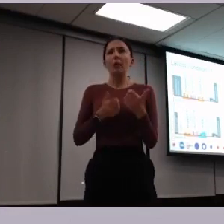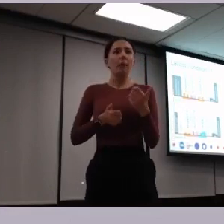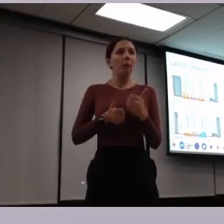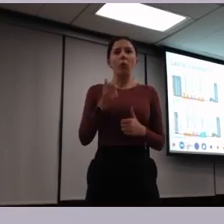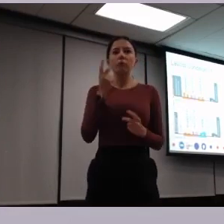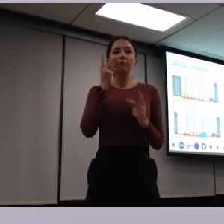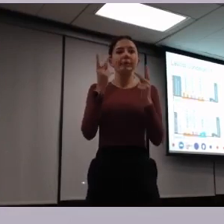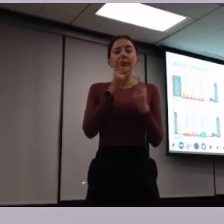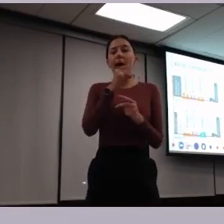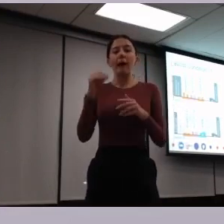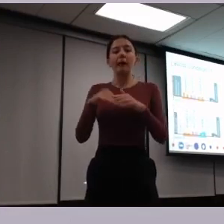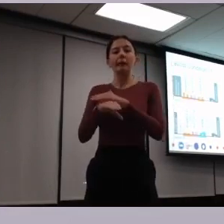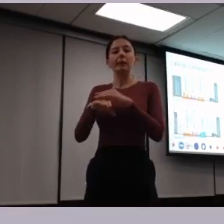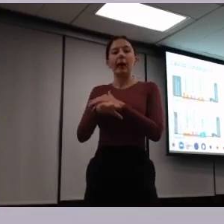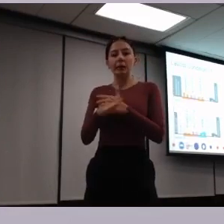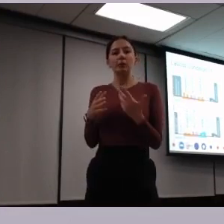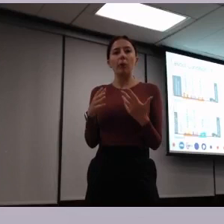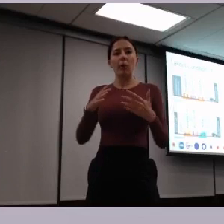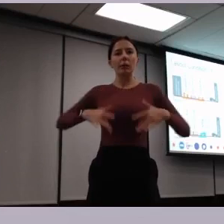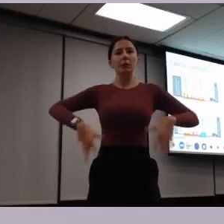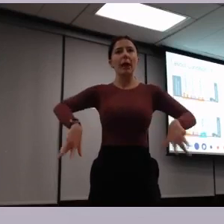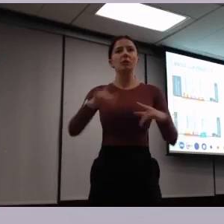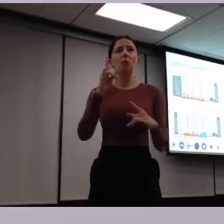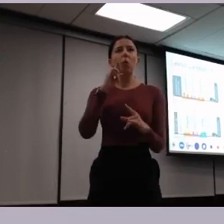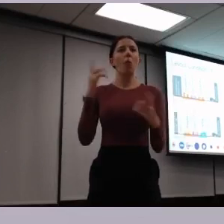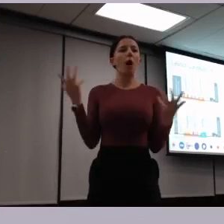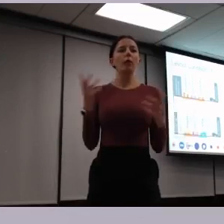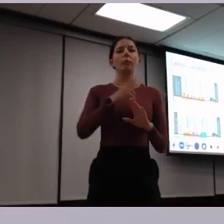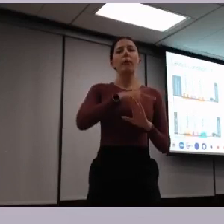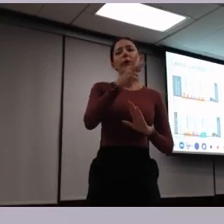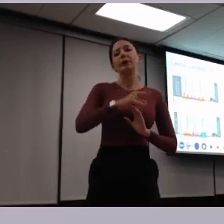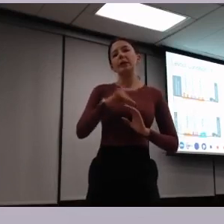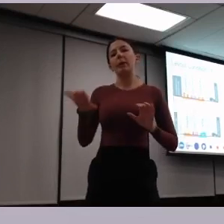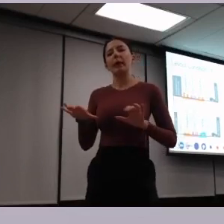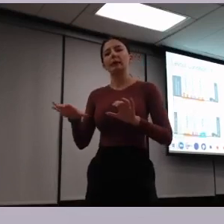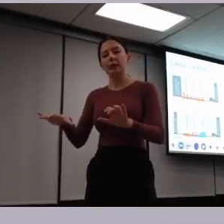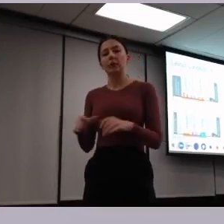for programs and activities and parking and access. In this one, we're